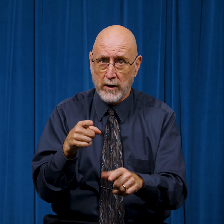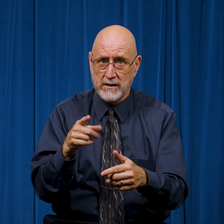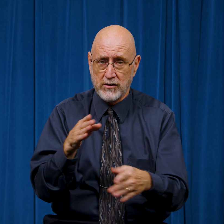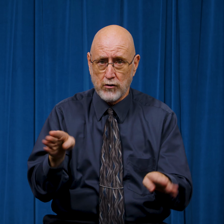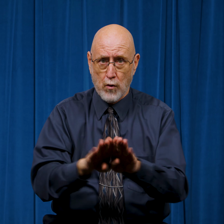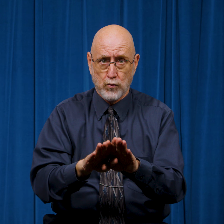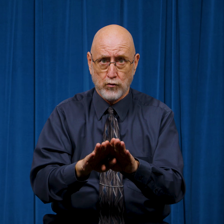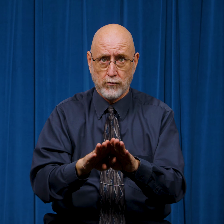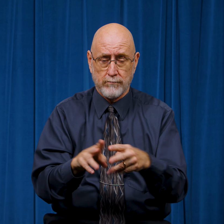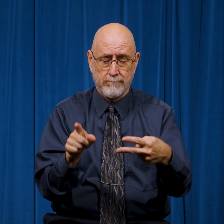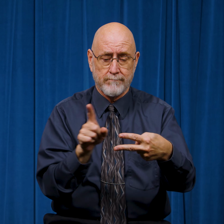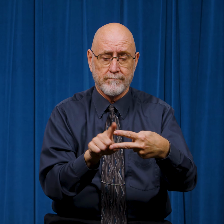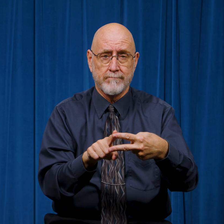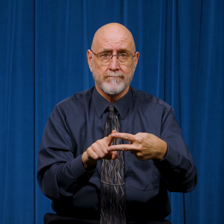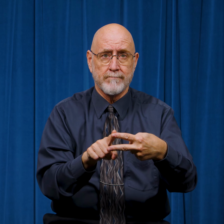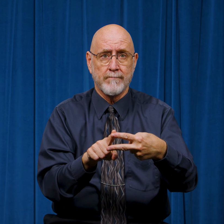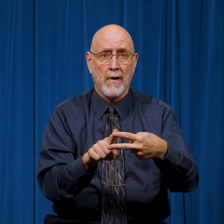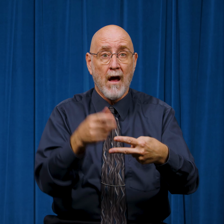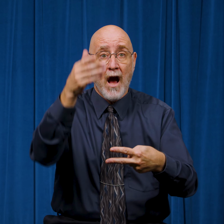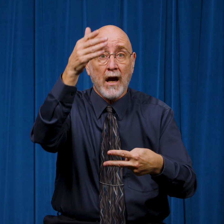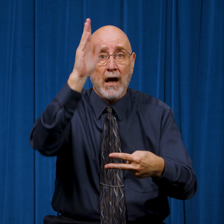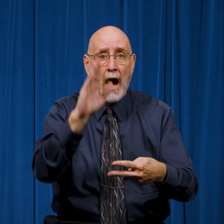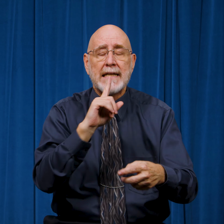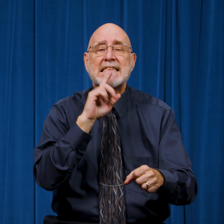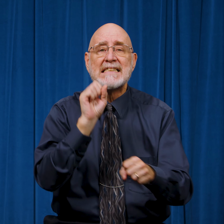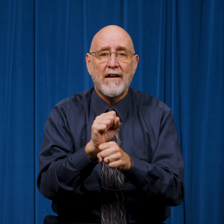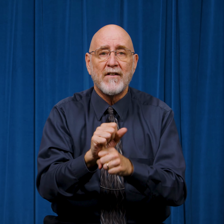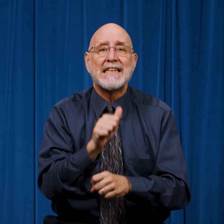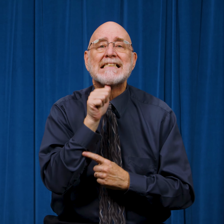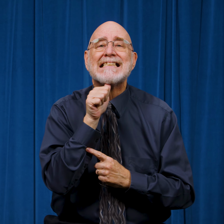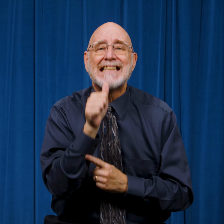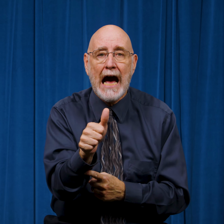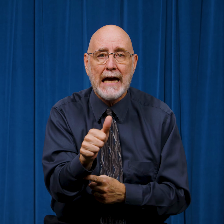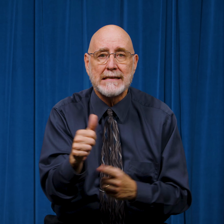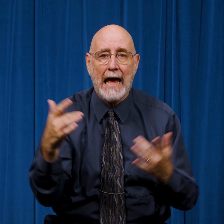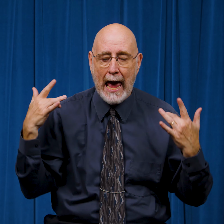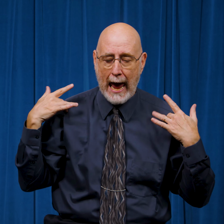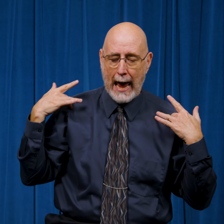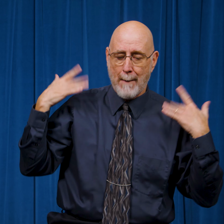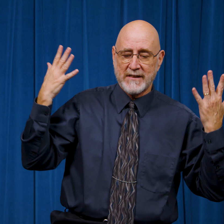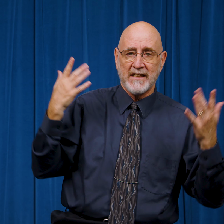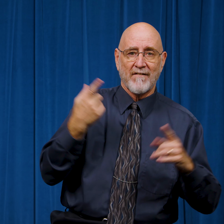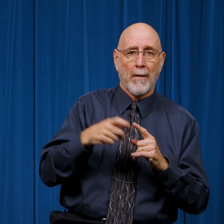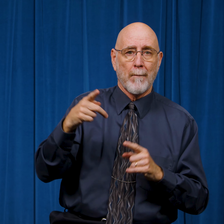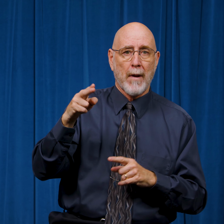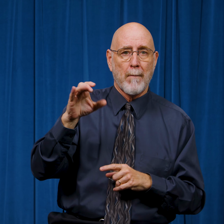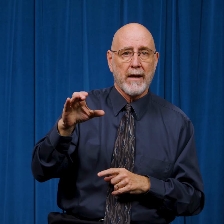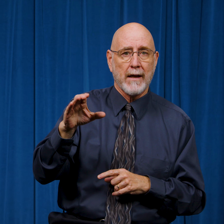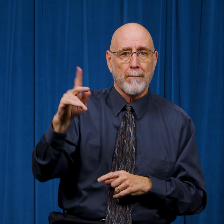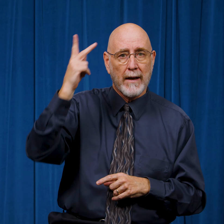First, God is definitely not absent from the public and political activities